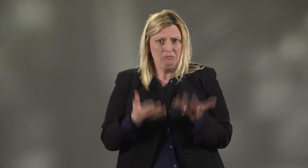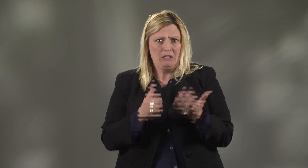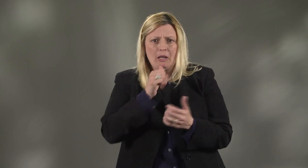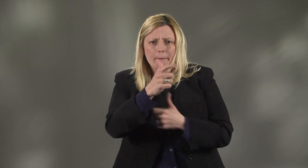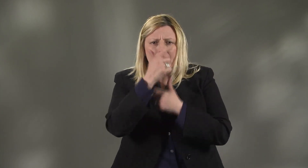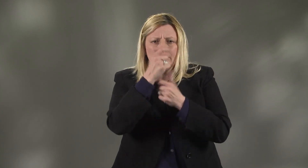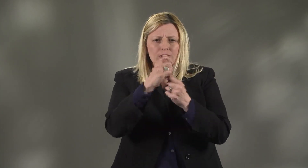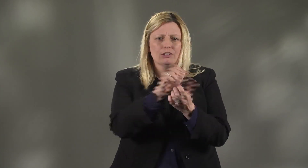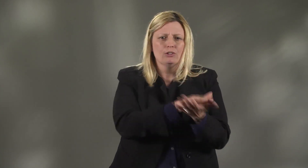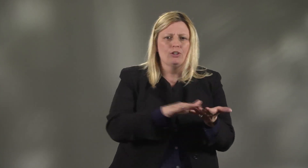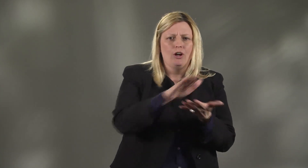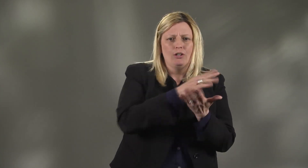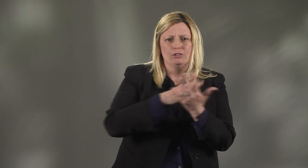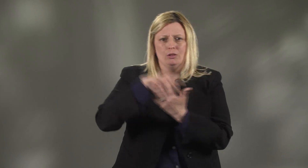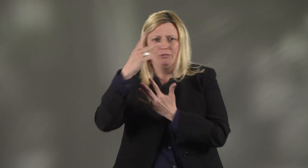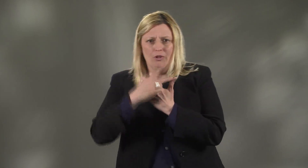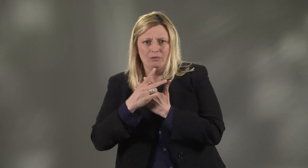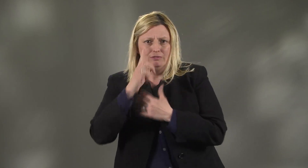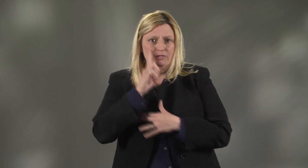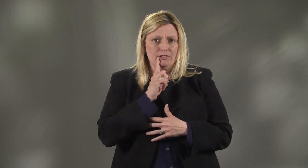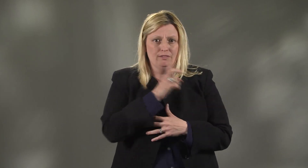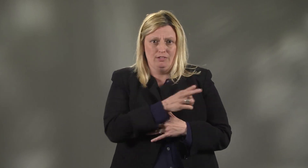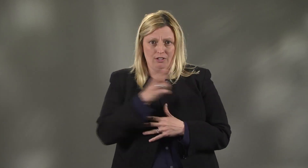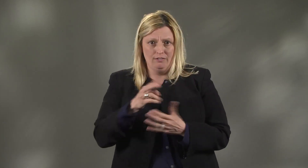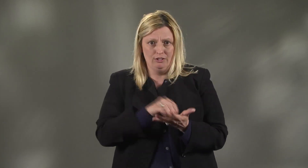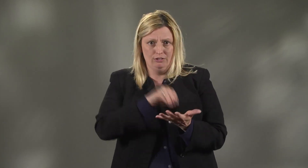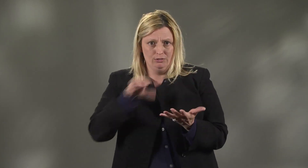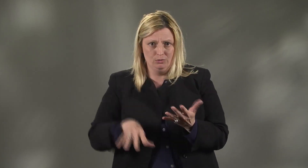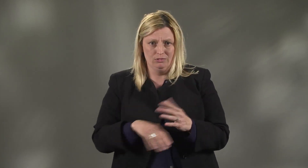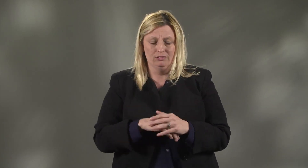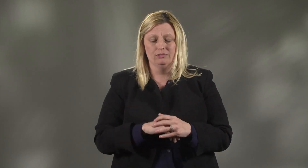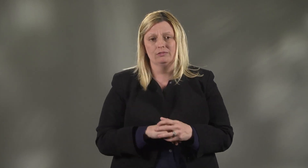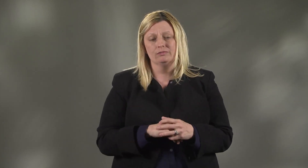in colleges or programs for deaf and hard of hearing students.